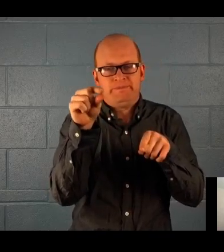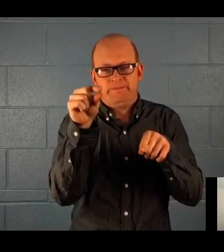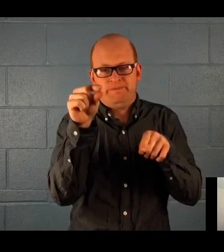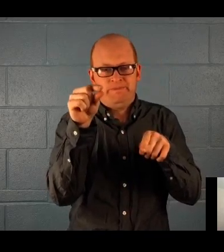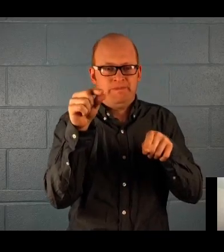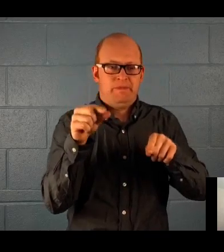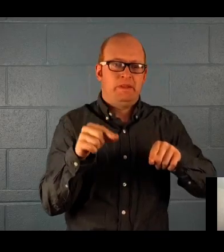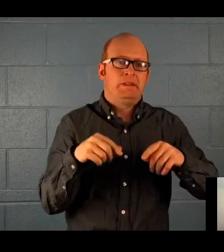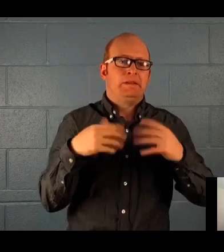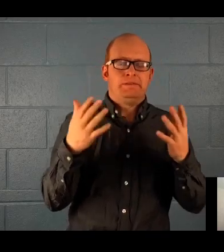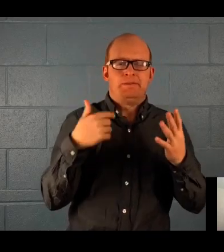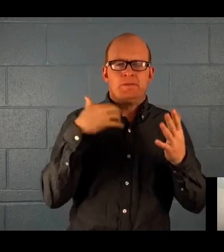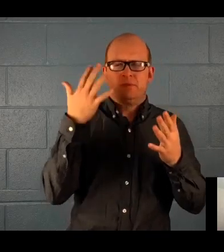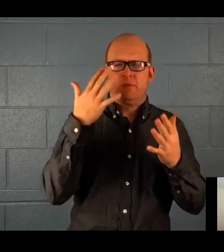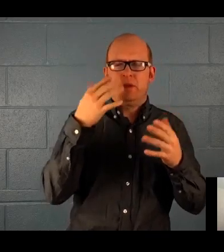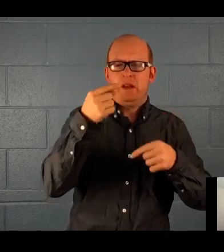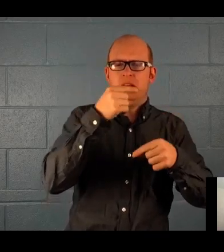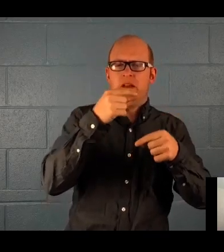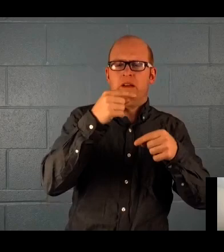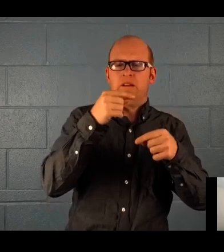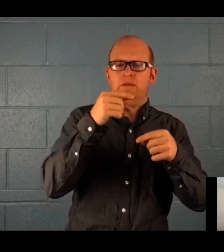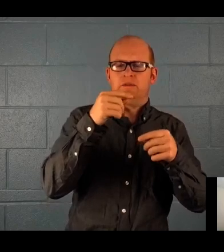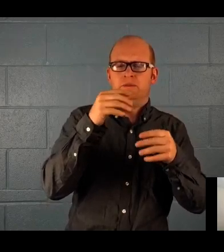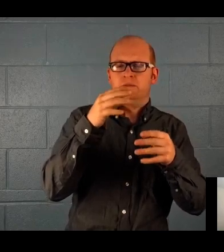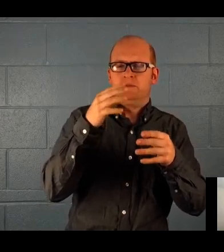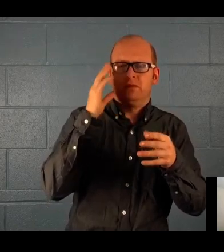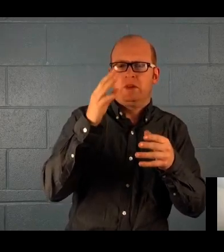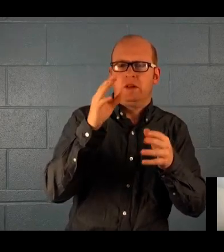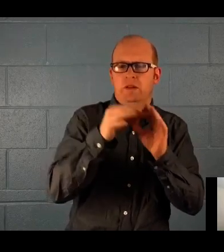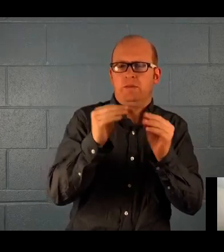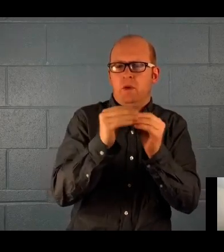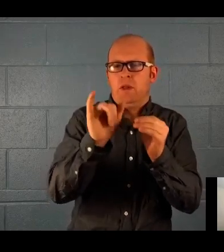And we'll come back to this concept in a moment.